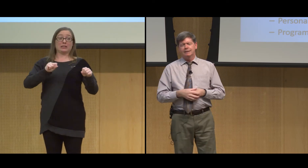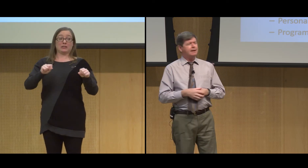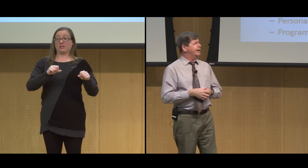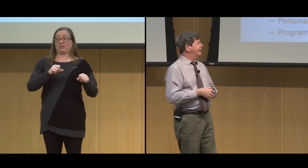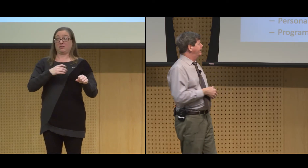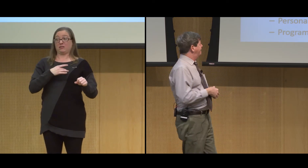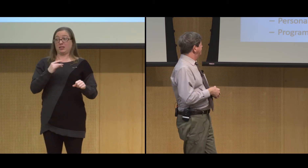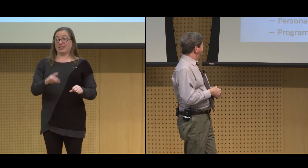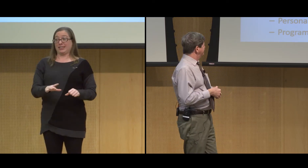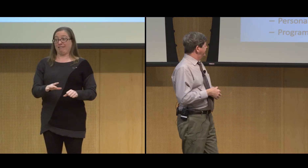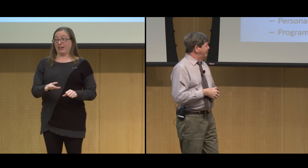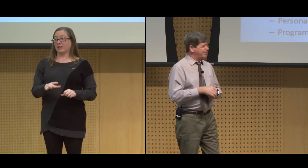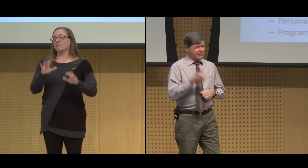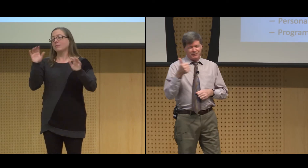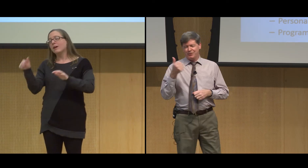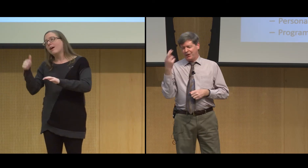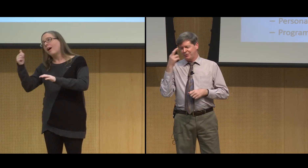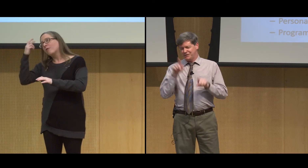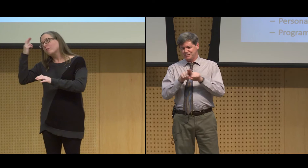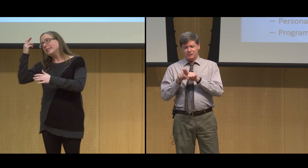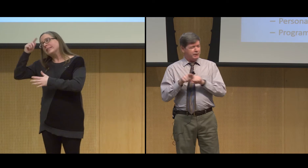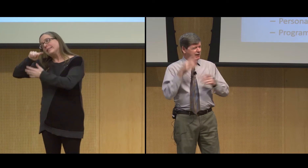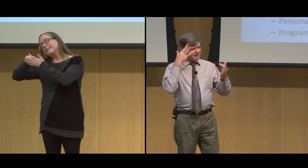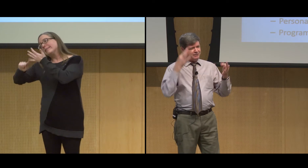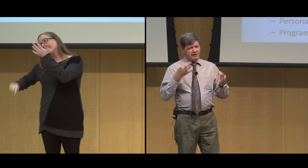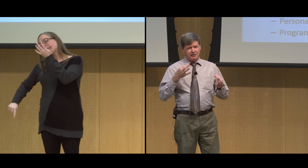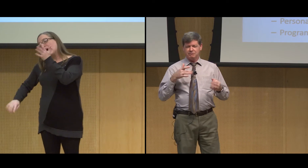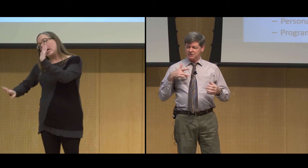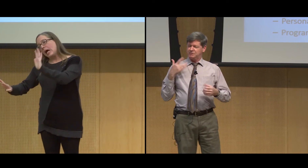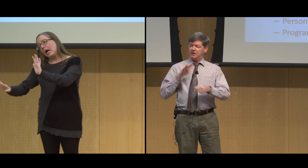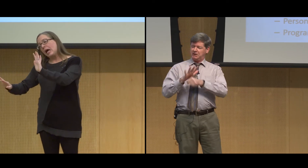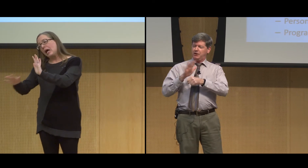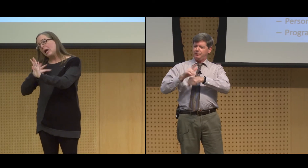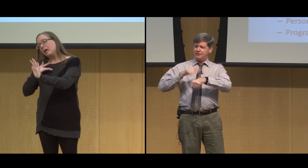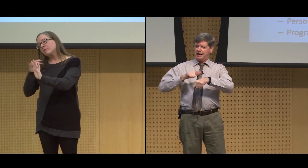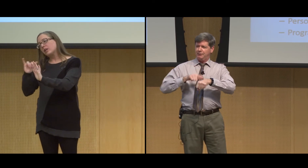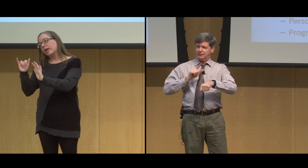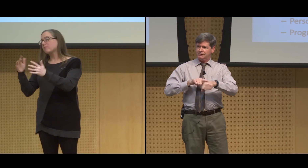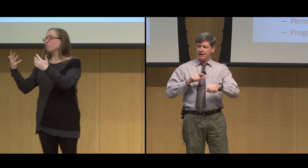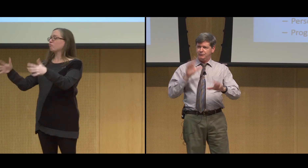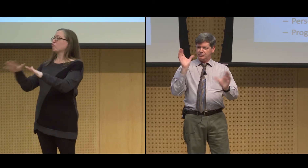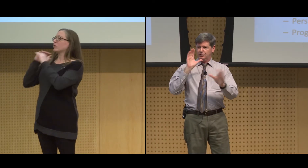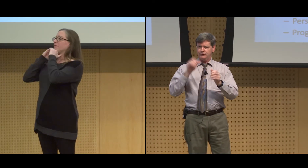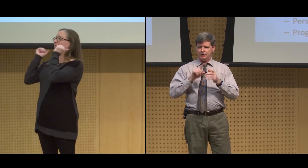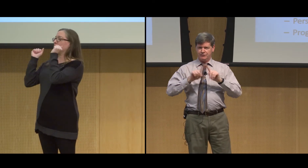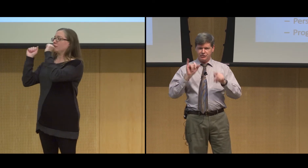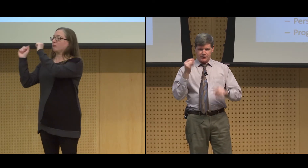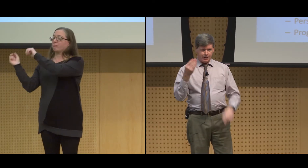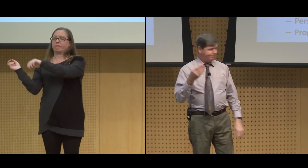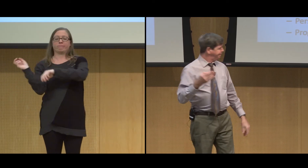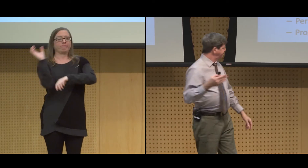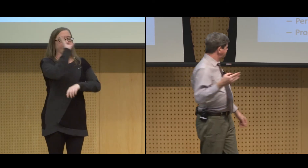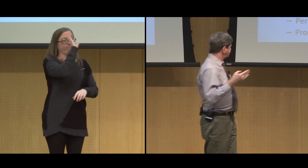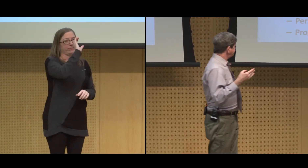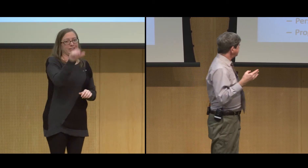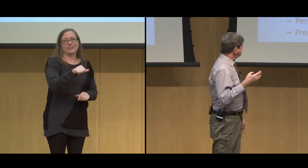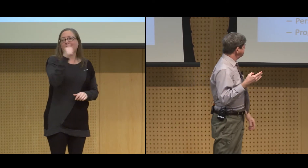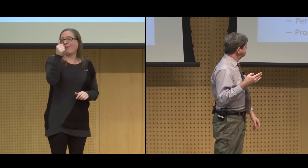um, but there were other reasons, as well. I decided--it just felt like enough time and time to look for a different job,